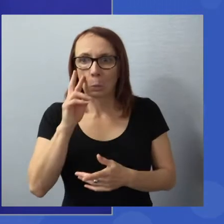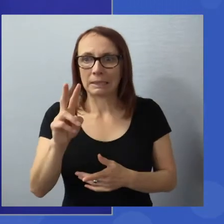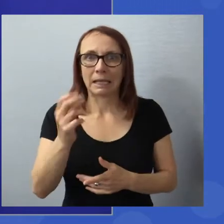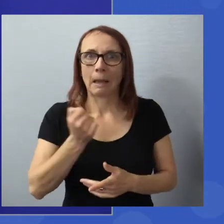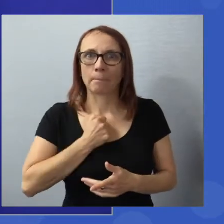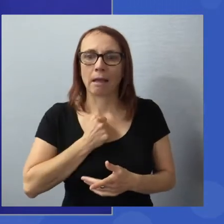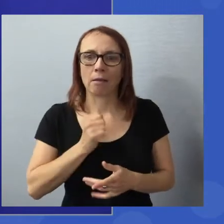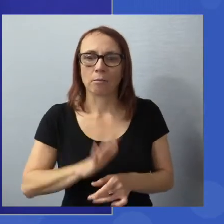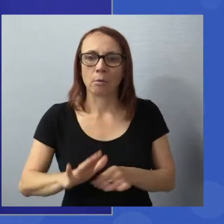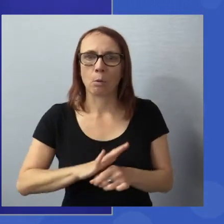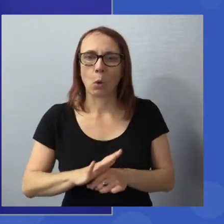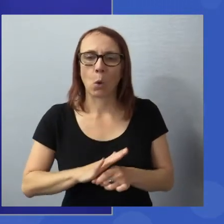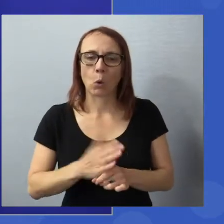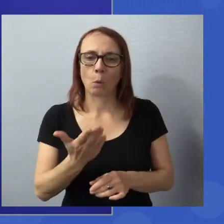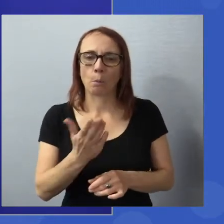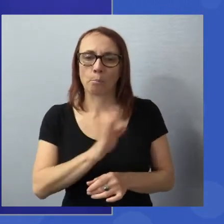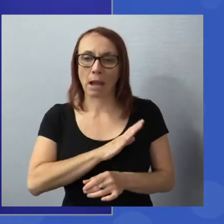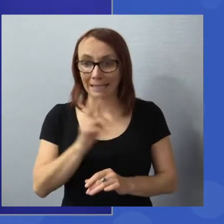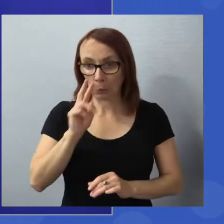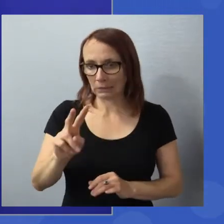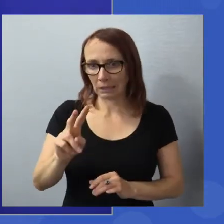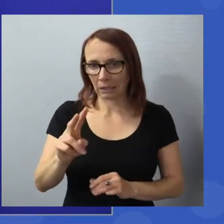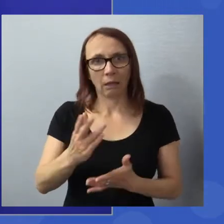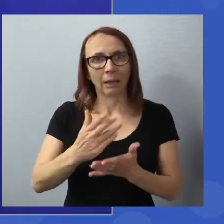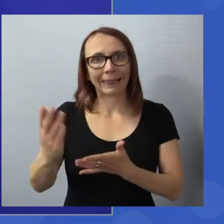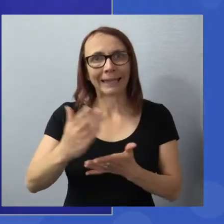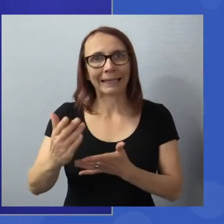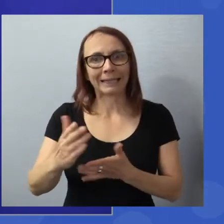the children use nets nice and clean that's perhaps people would then